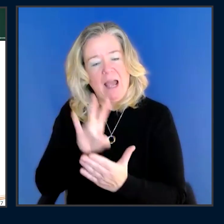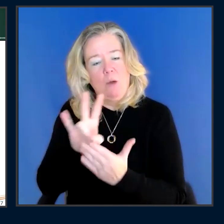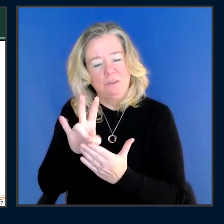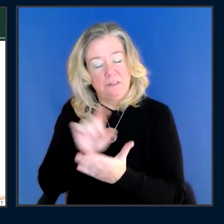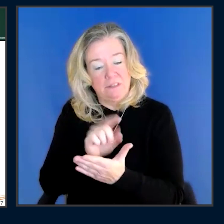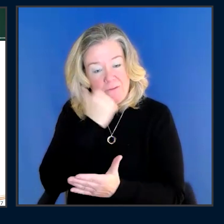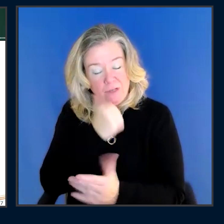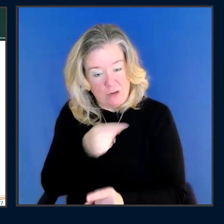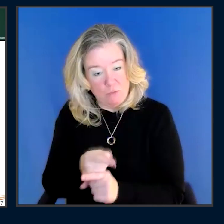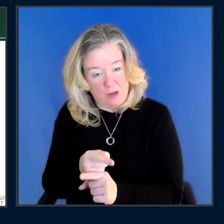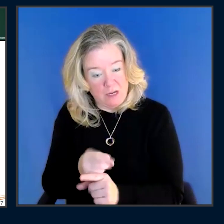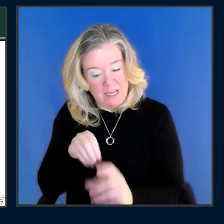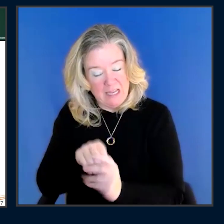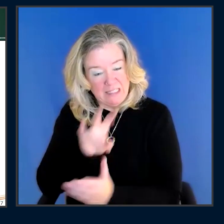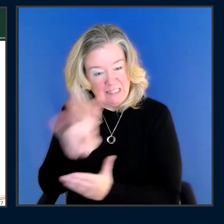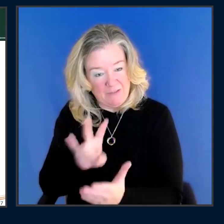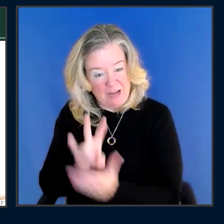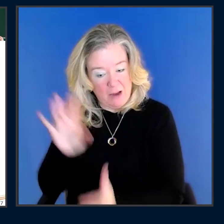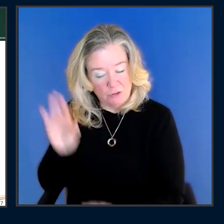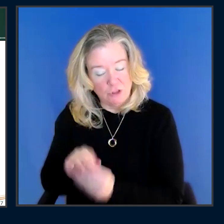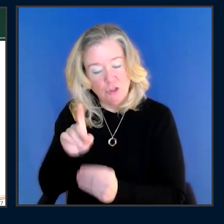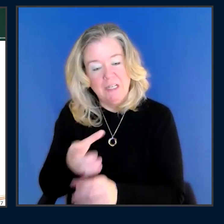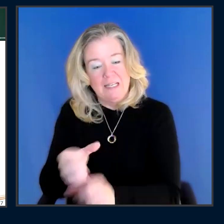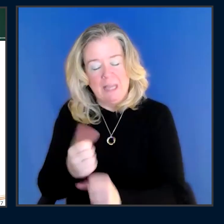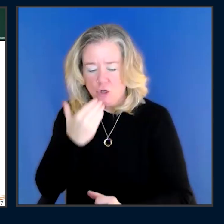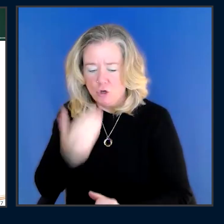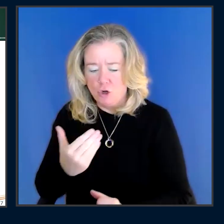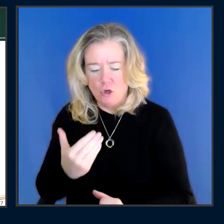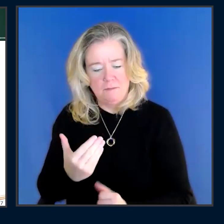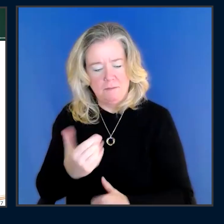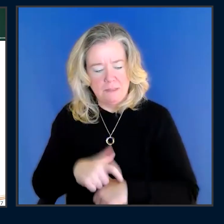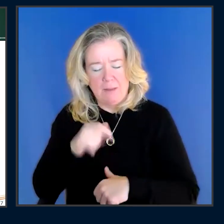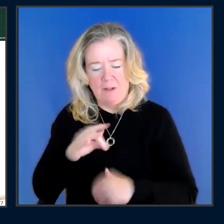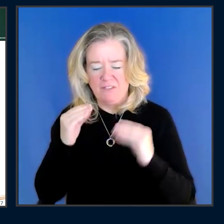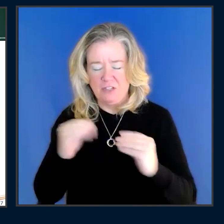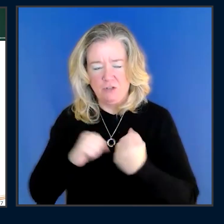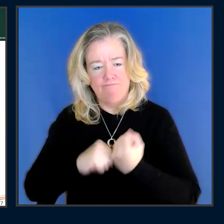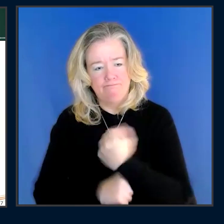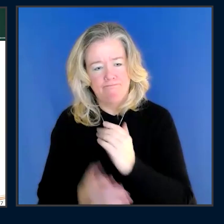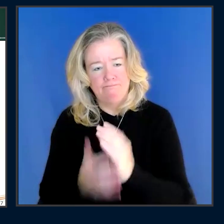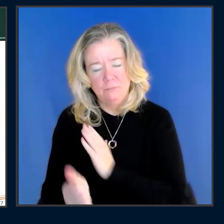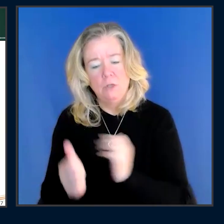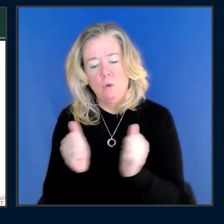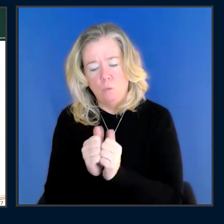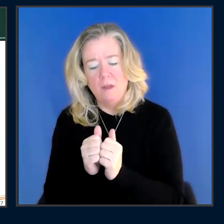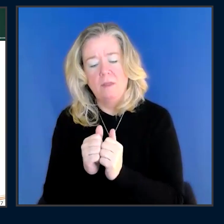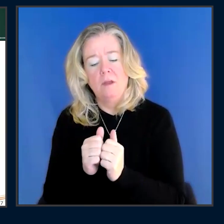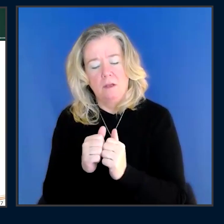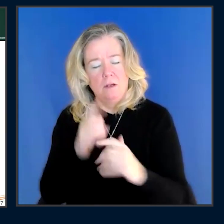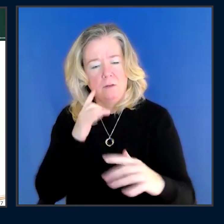Over that seven hours time. You should be able to get a good block of teaching foundational skills, phonemic awareness, phonics. You should be--